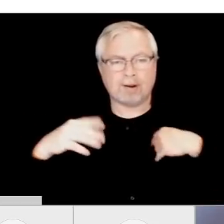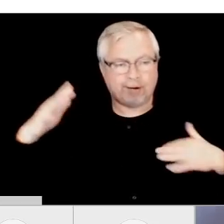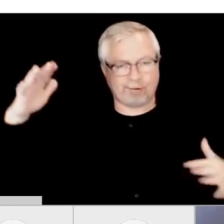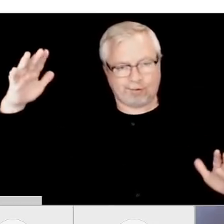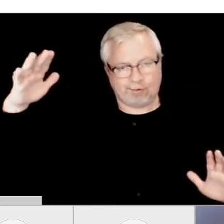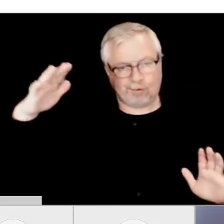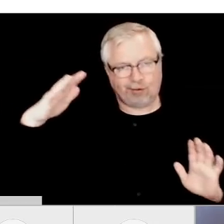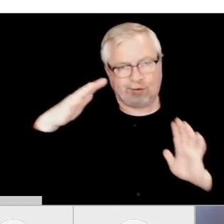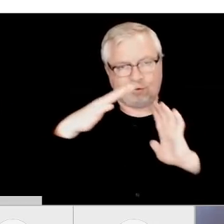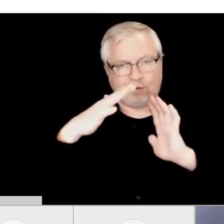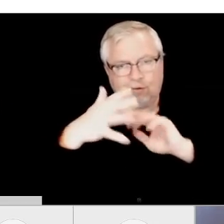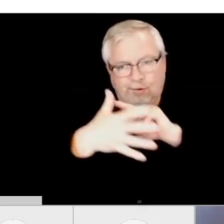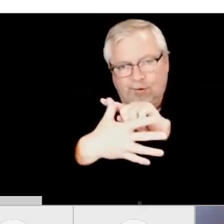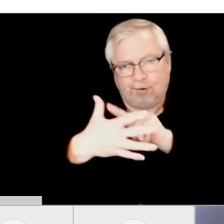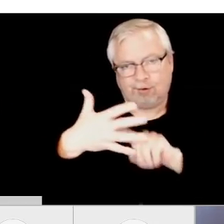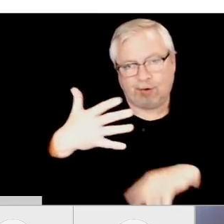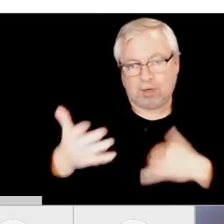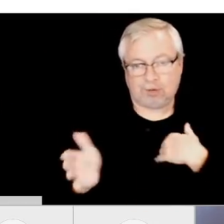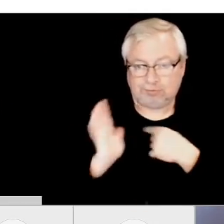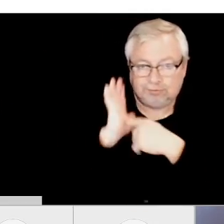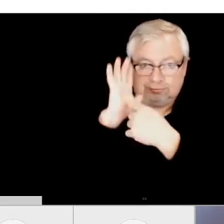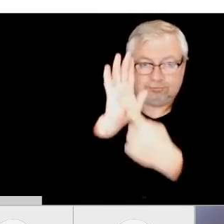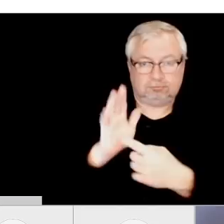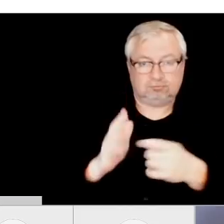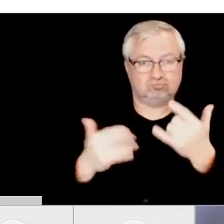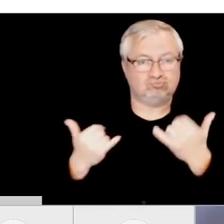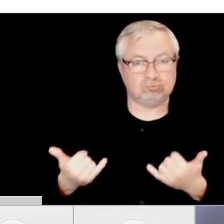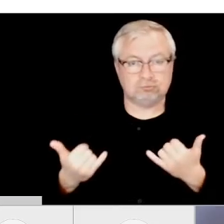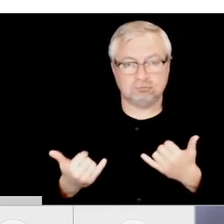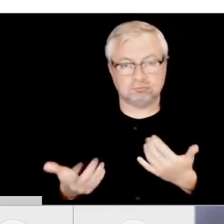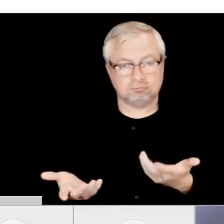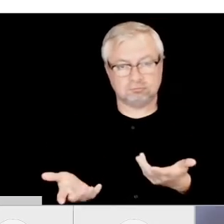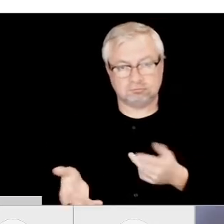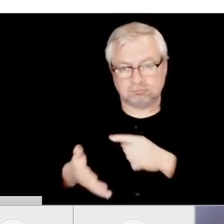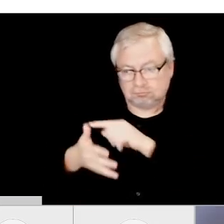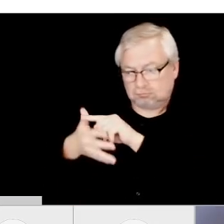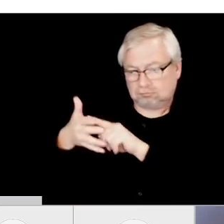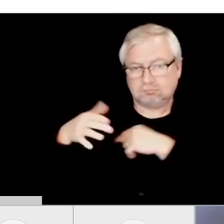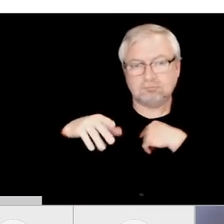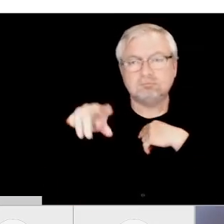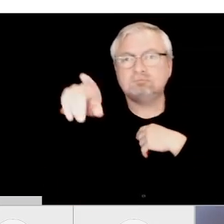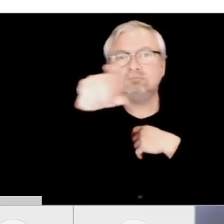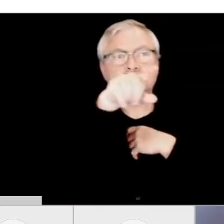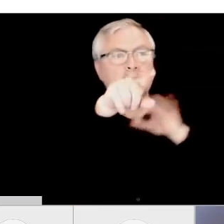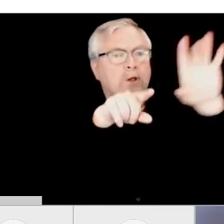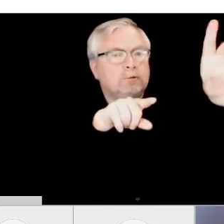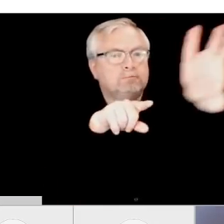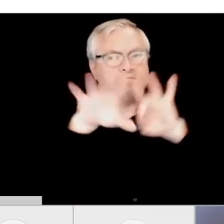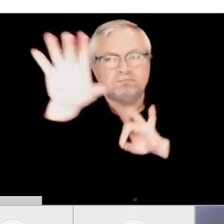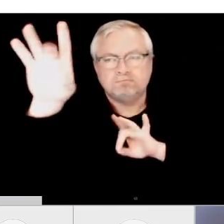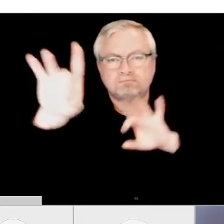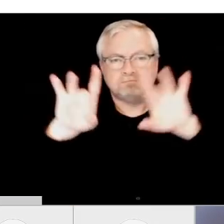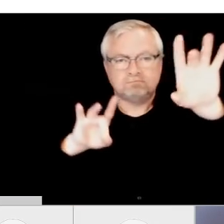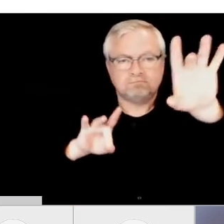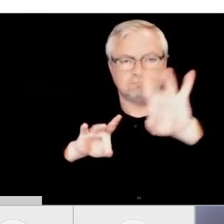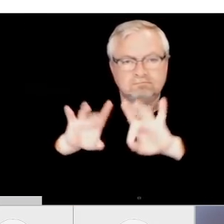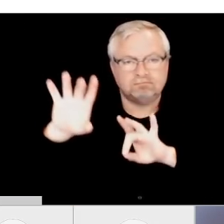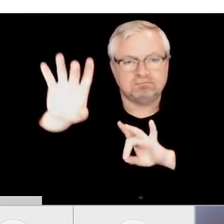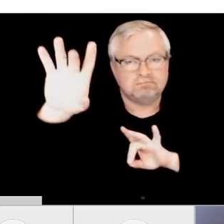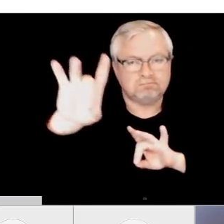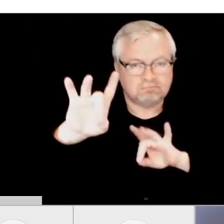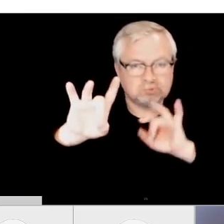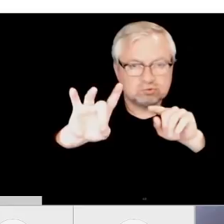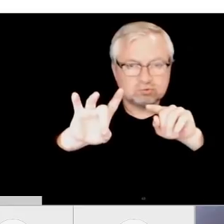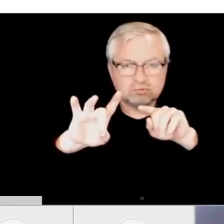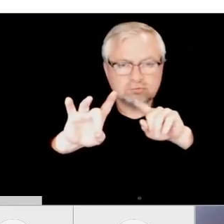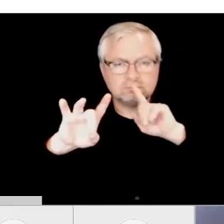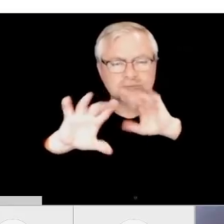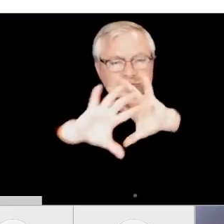today a subset of the scenarios that we have constructed for the purpose of